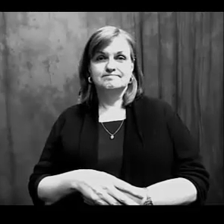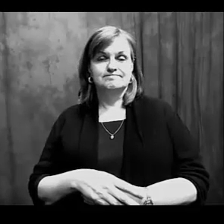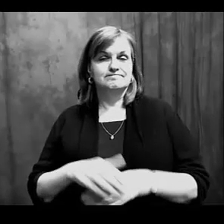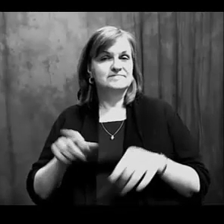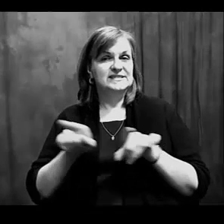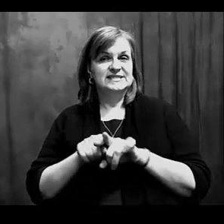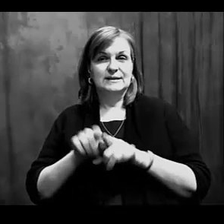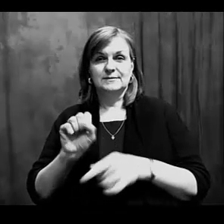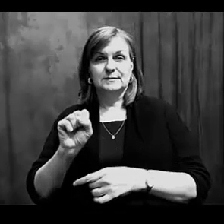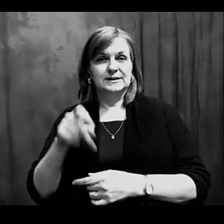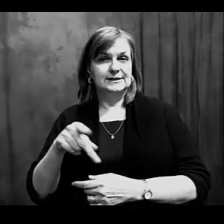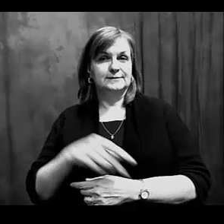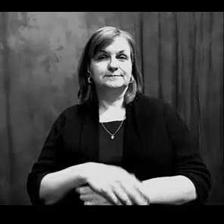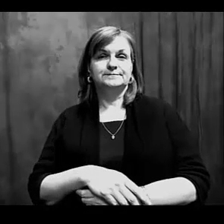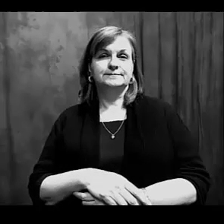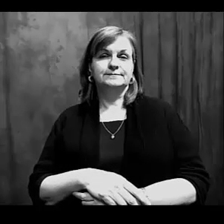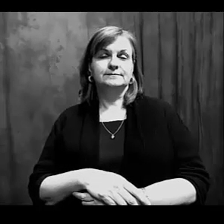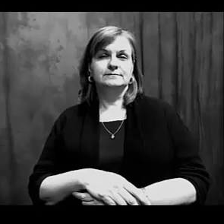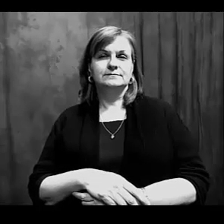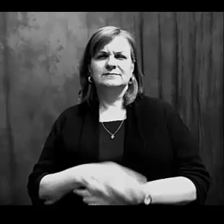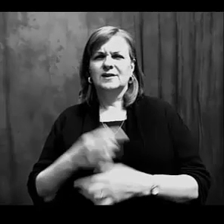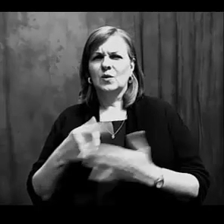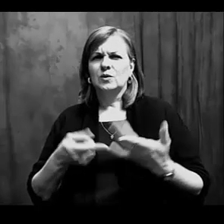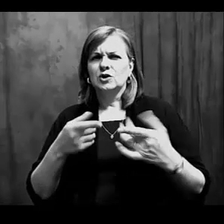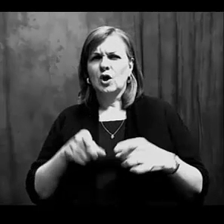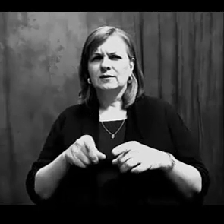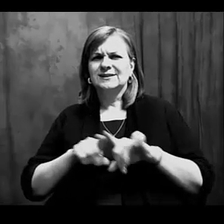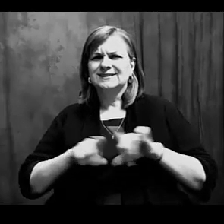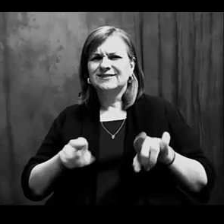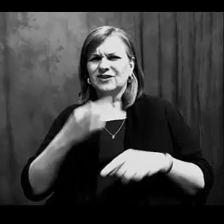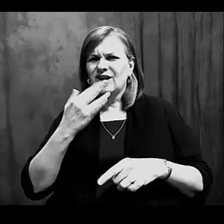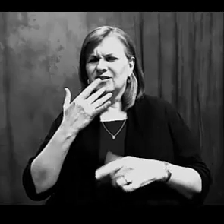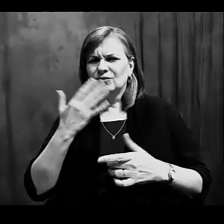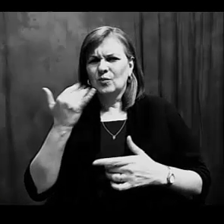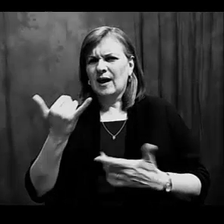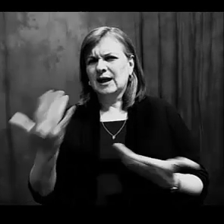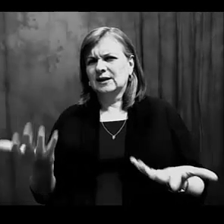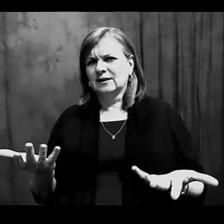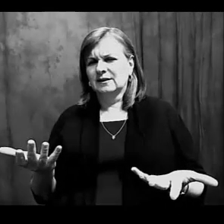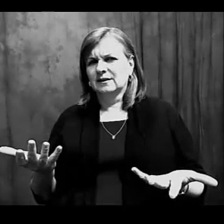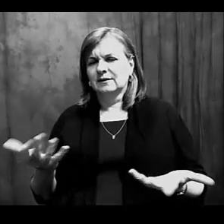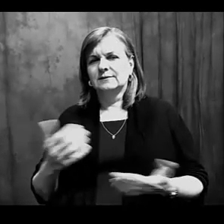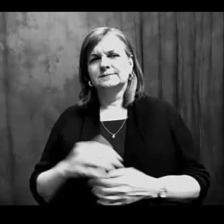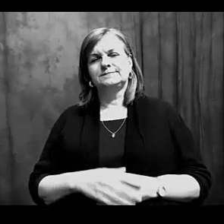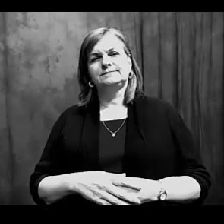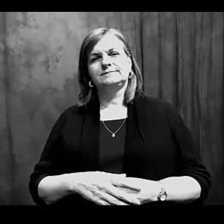nope so what's going on??